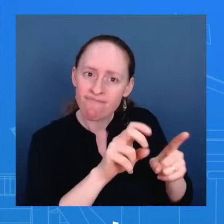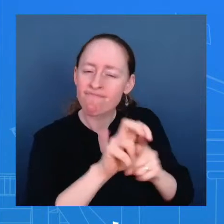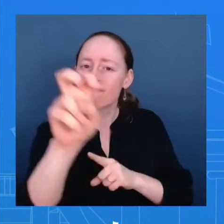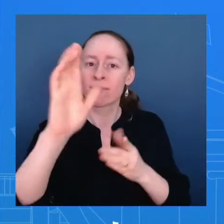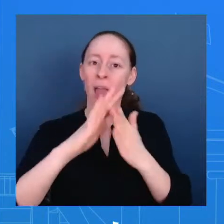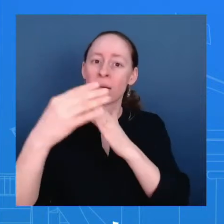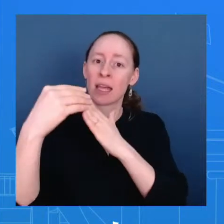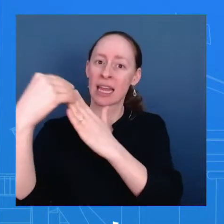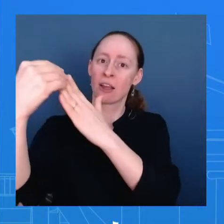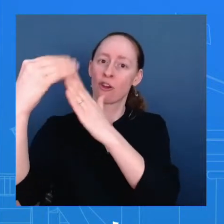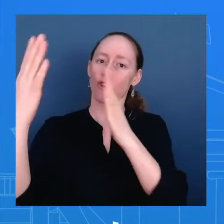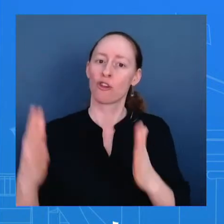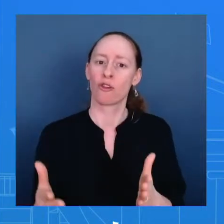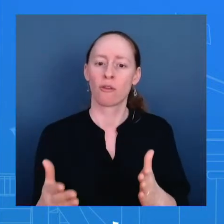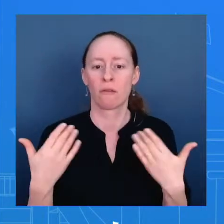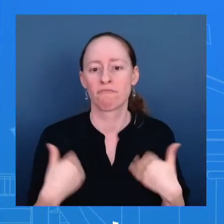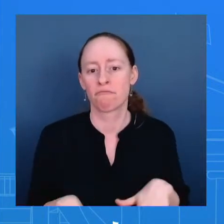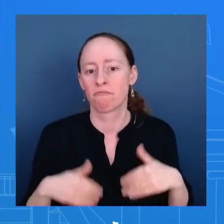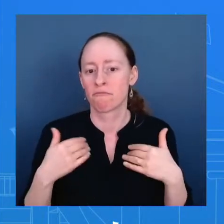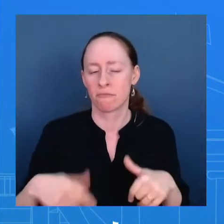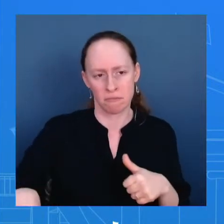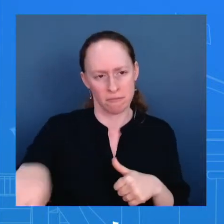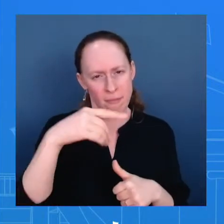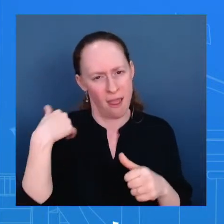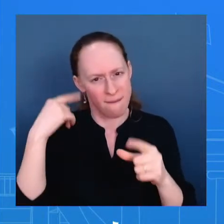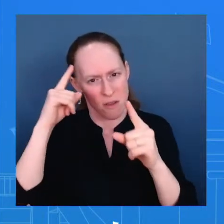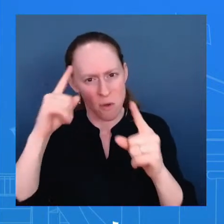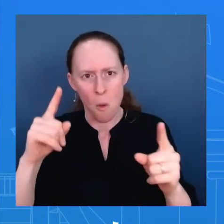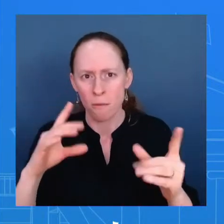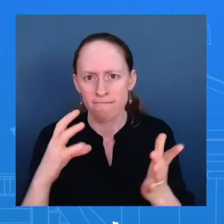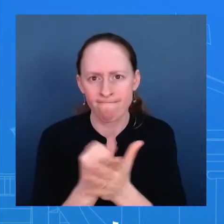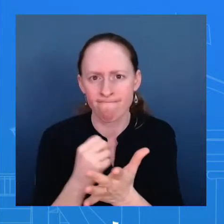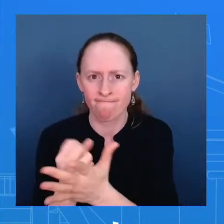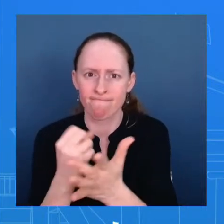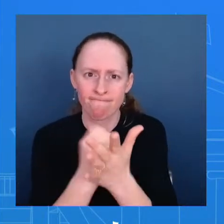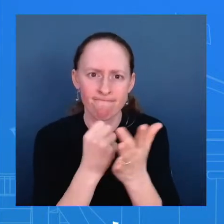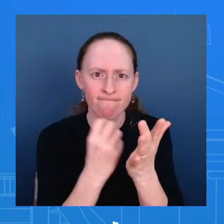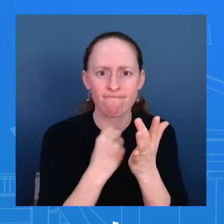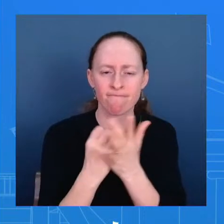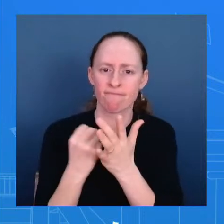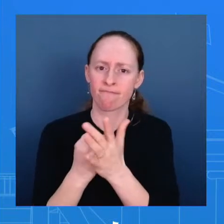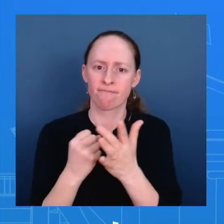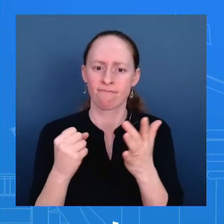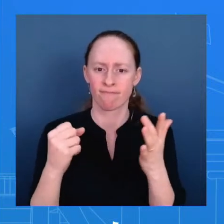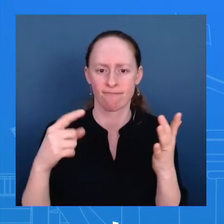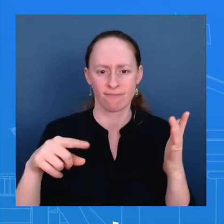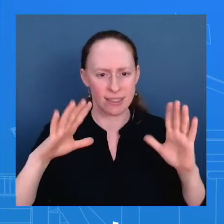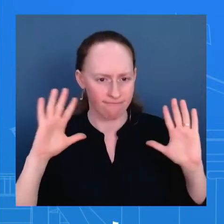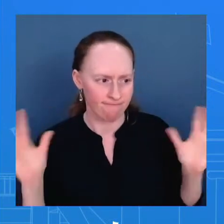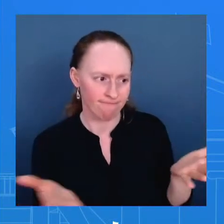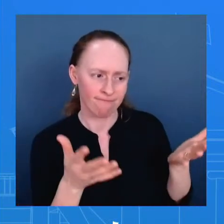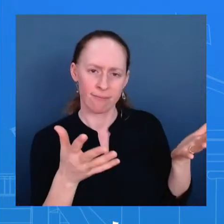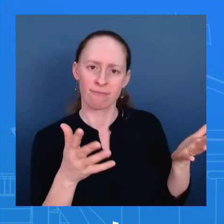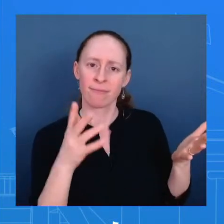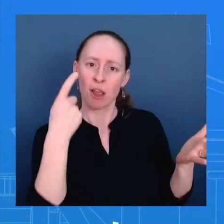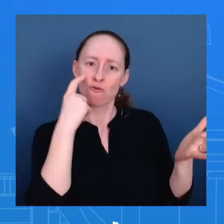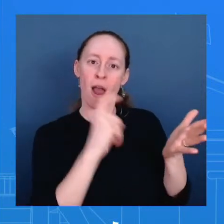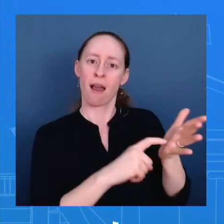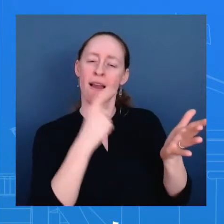that we use this as an opportunity to continue to elevate the amazing work that's been done at Morehouse over the last century and a half. Ms. Jean-Pierre: Go ahead.